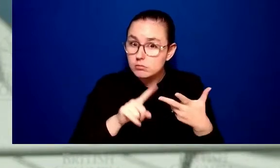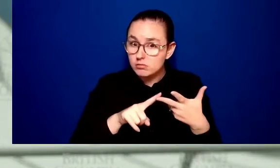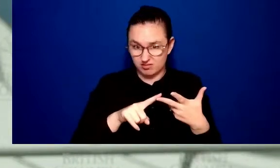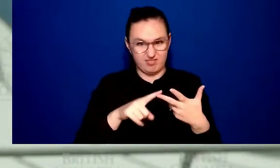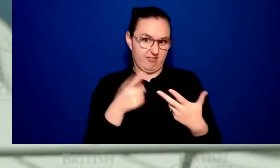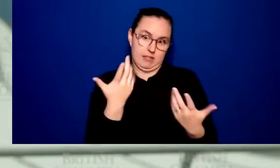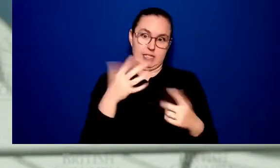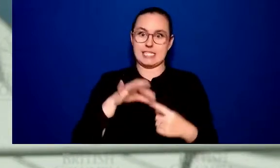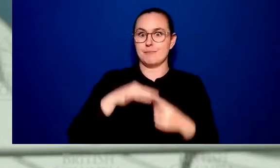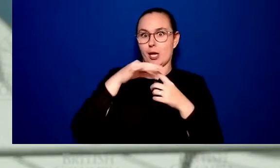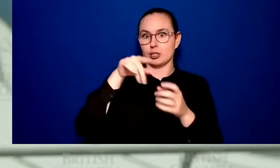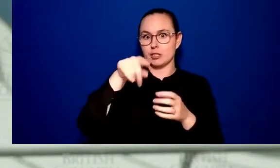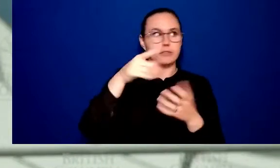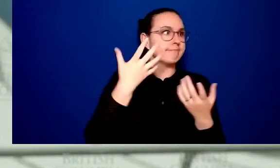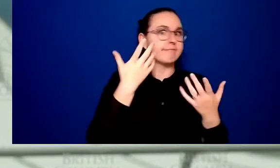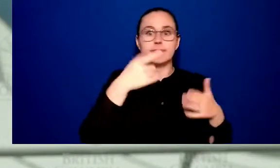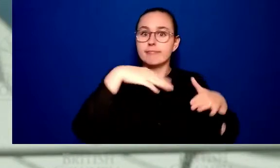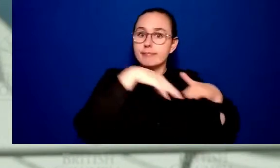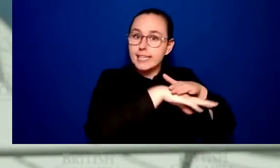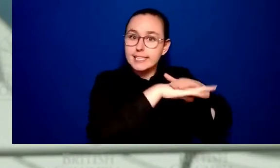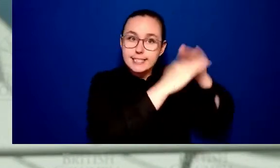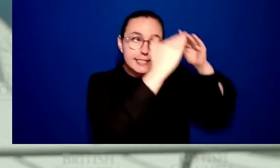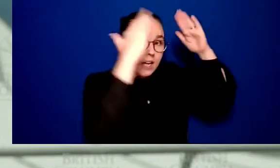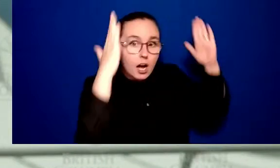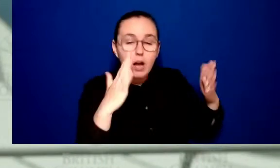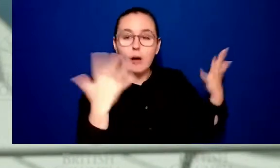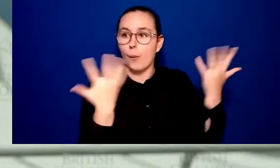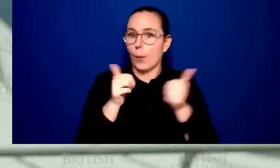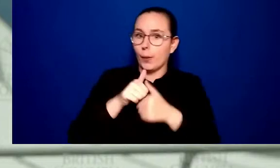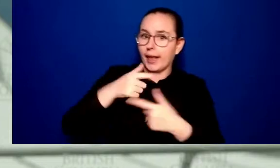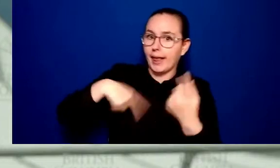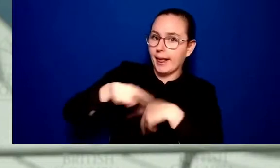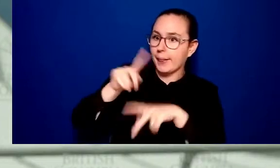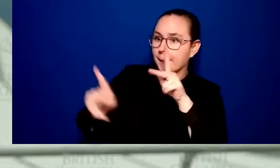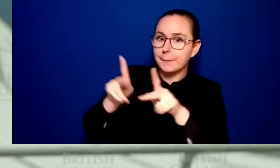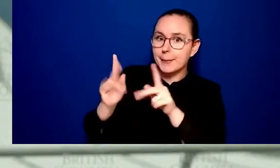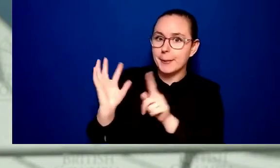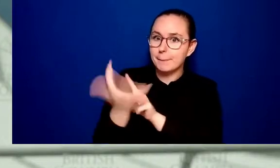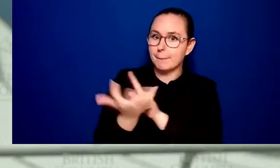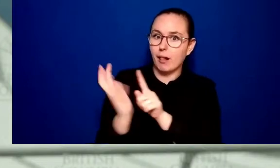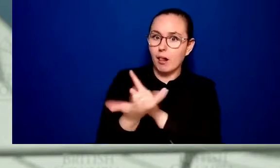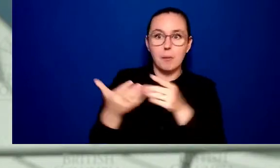spaces, keeping a safe distance